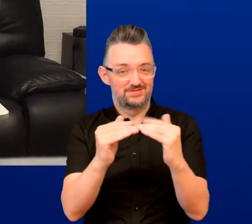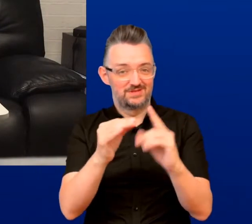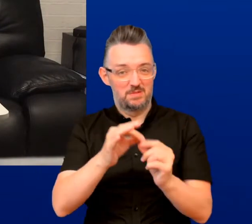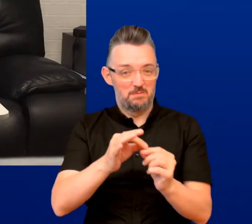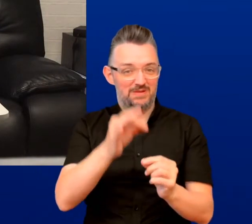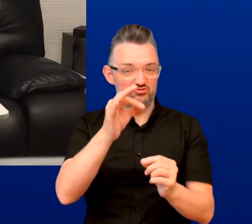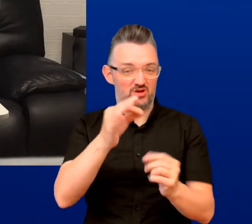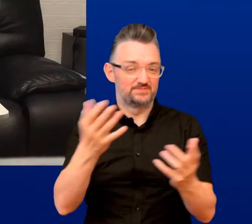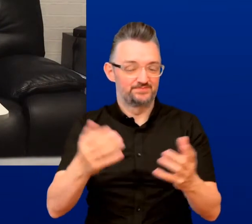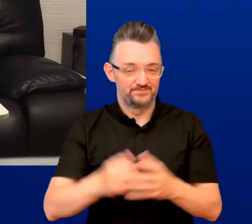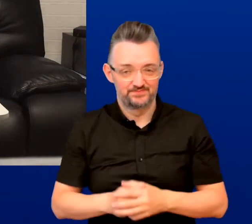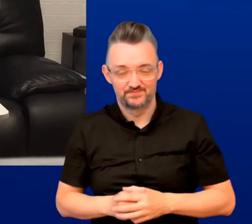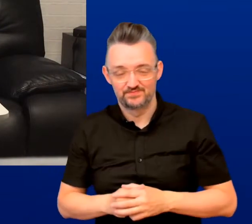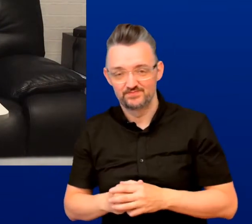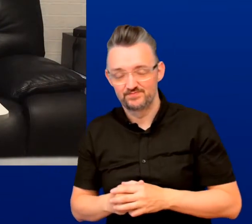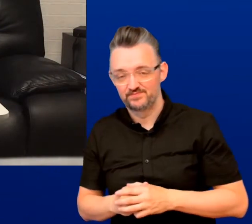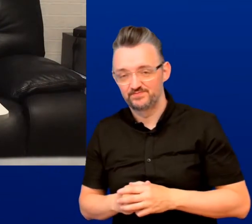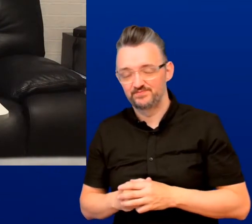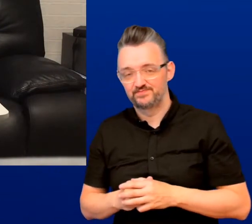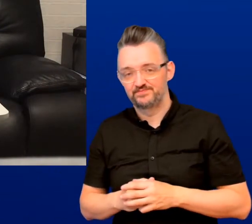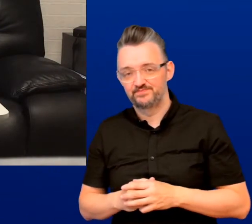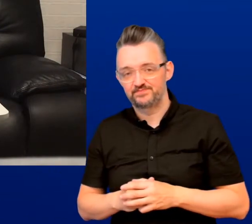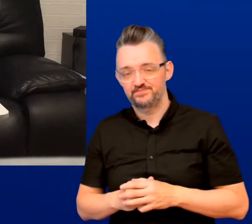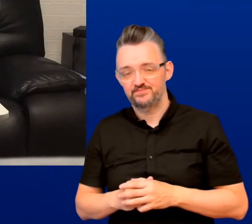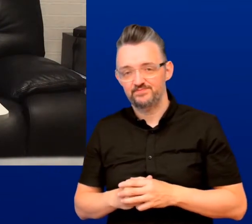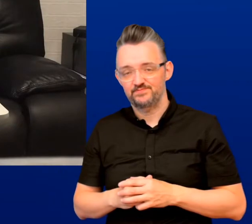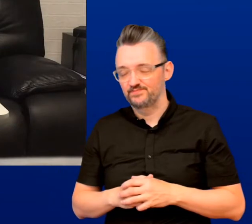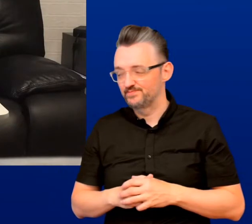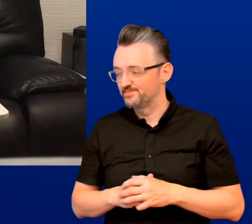mixed with one part of water.